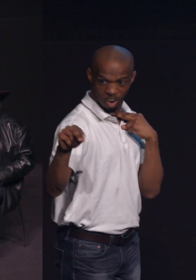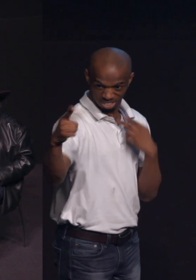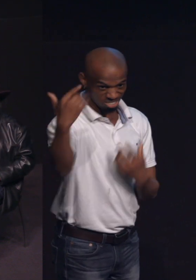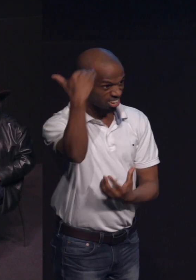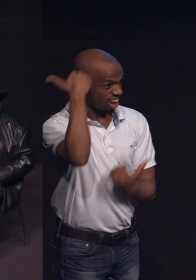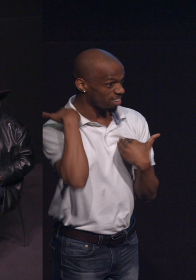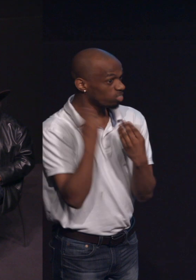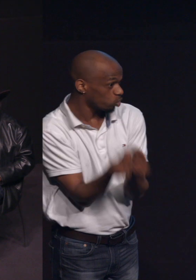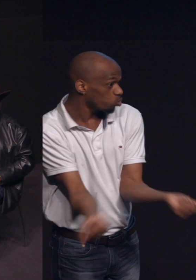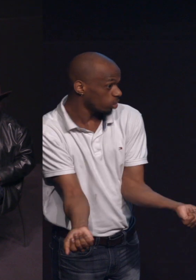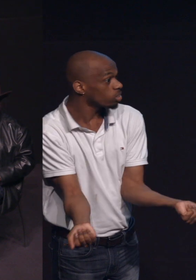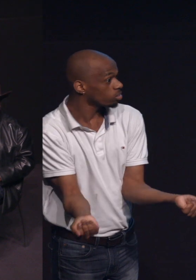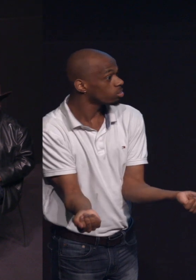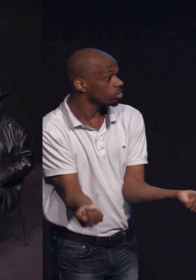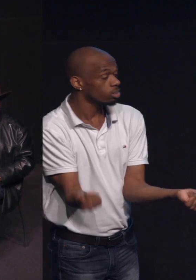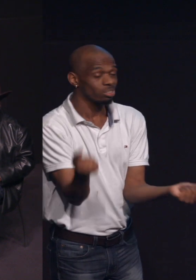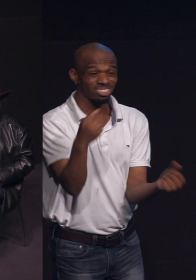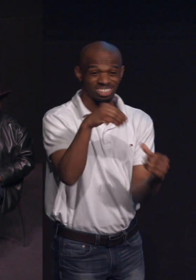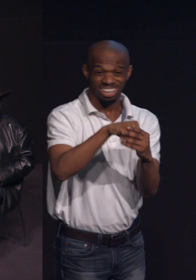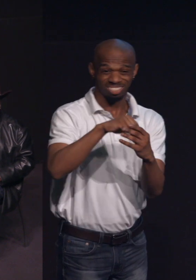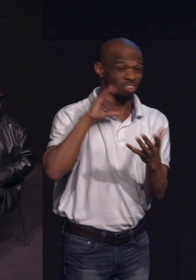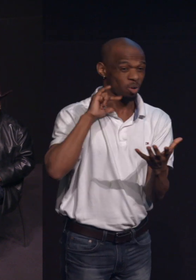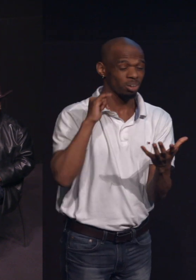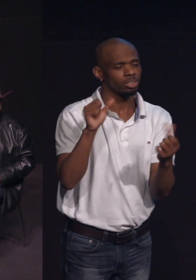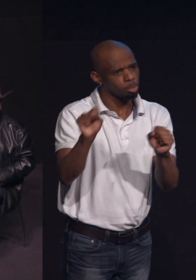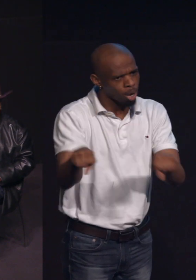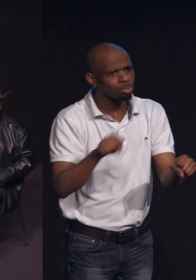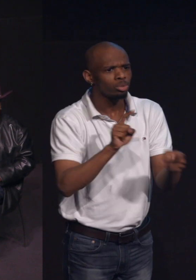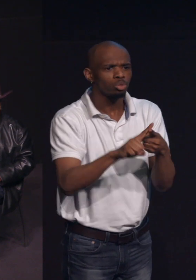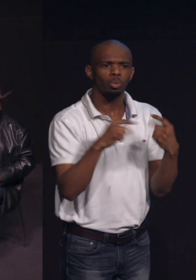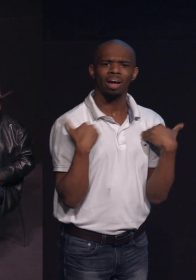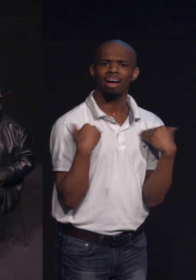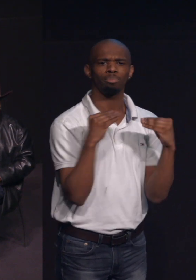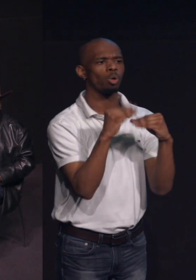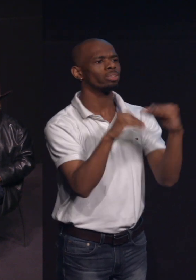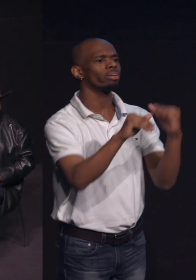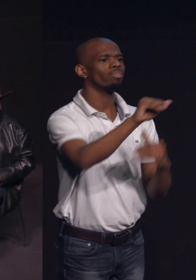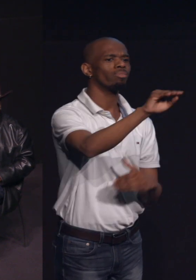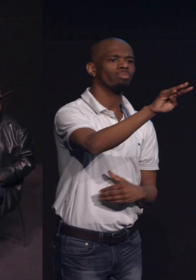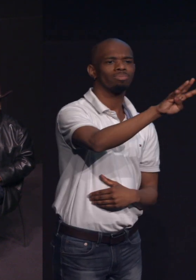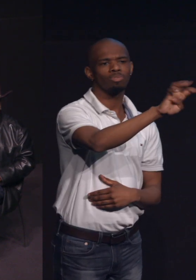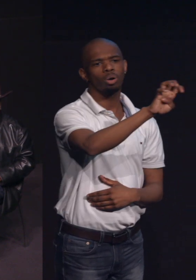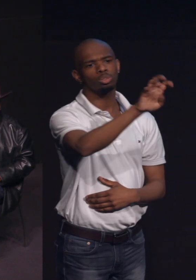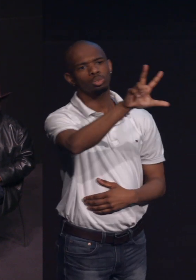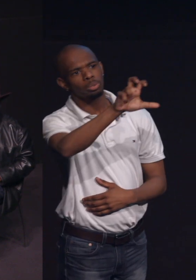something like 400, maybe 300 or 400 different crops. And that's due to our diversity.